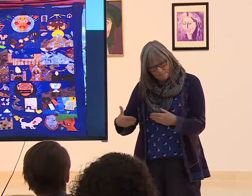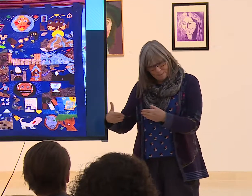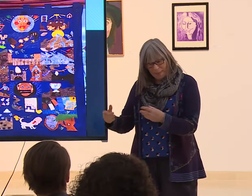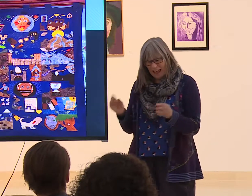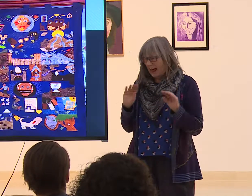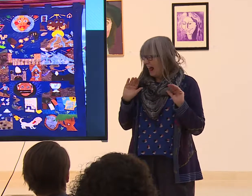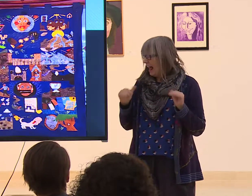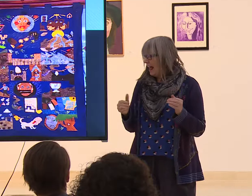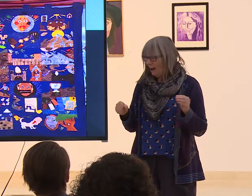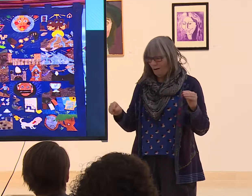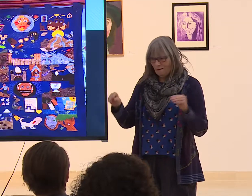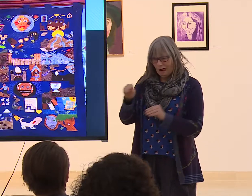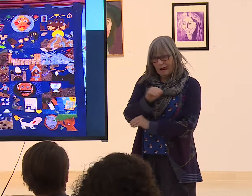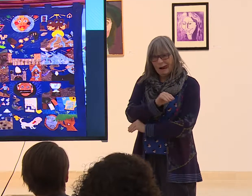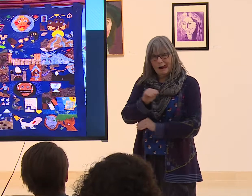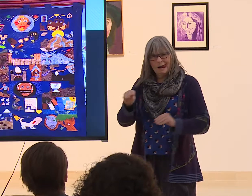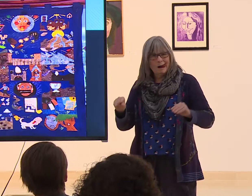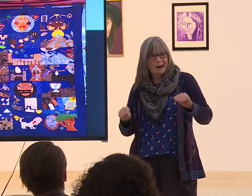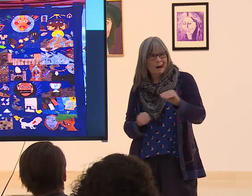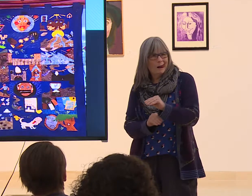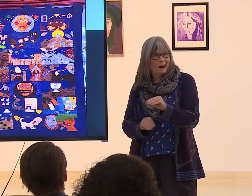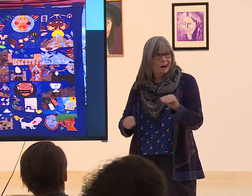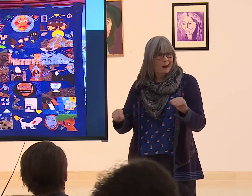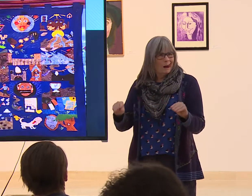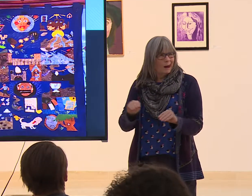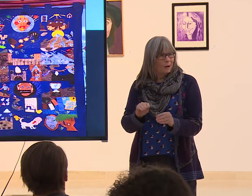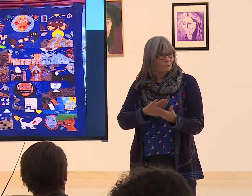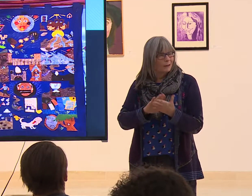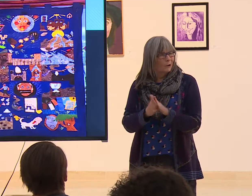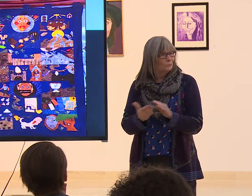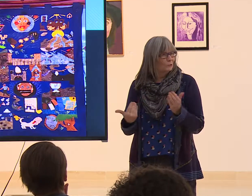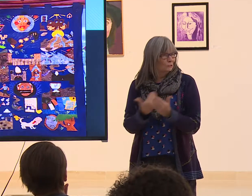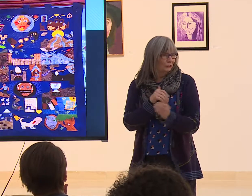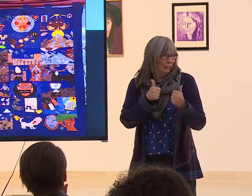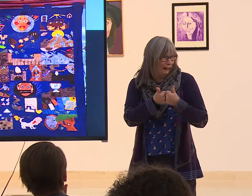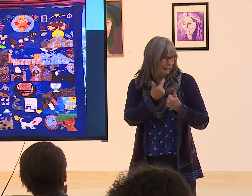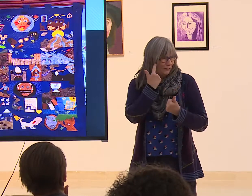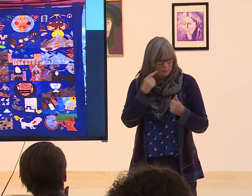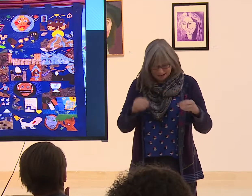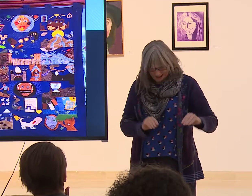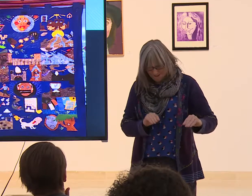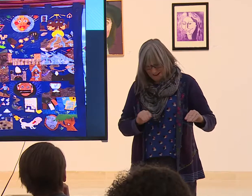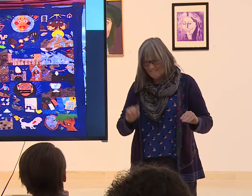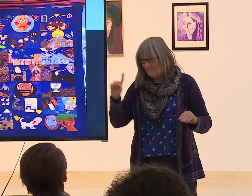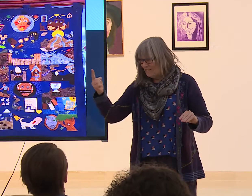and that's what I ended up doing. But each of the different patches,